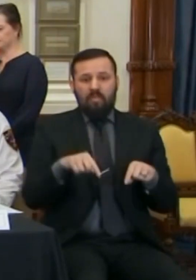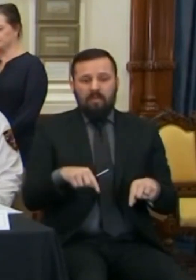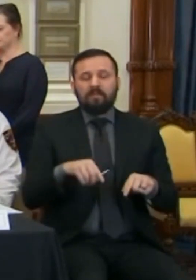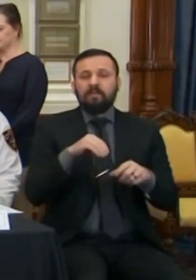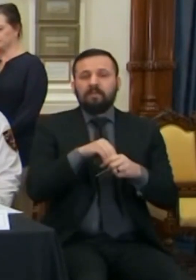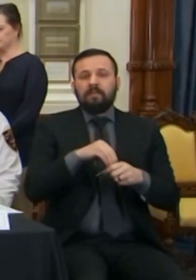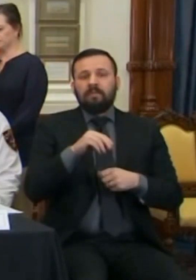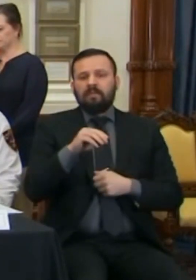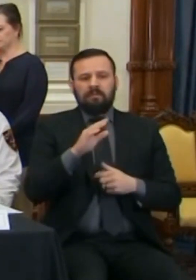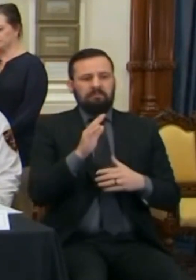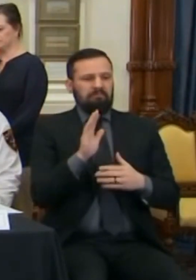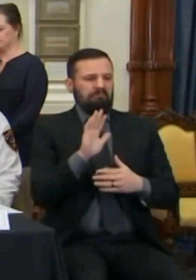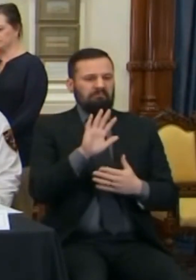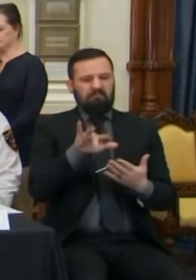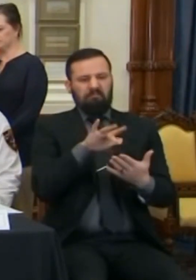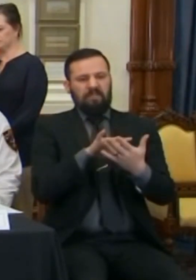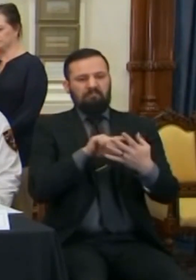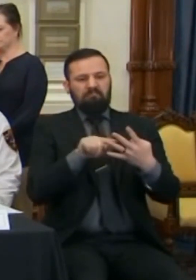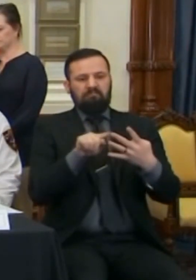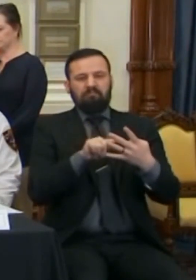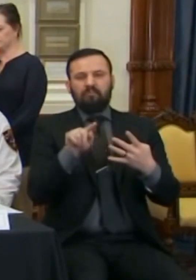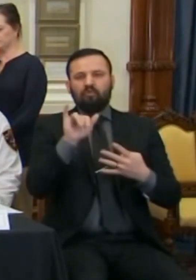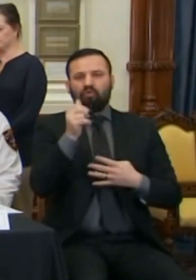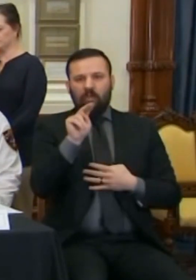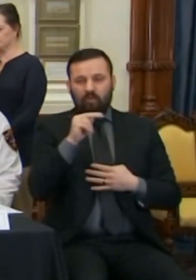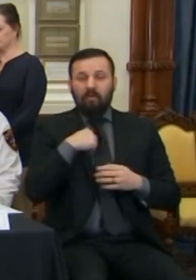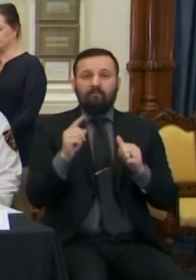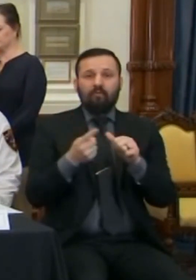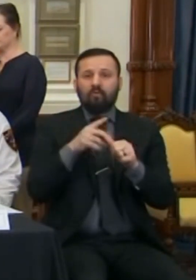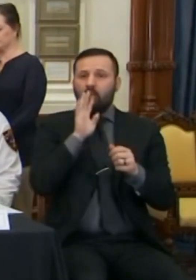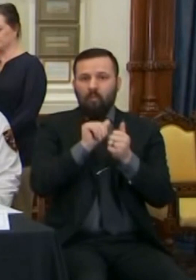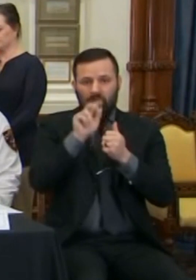mid-january when I first talked to vice-president pence and then the day